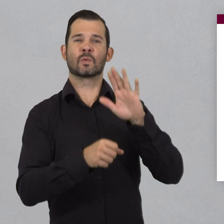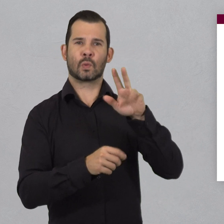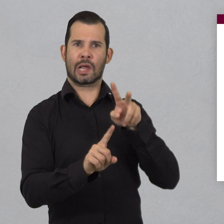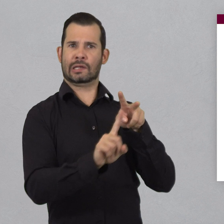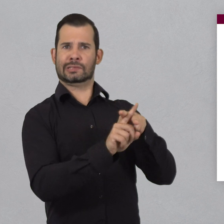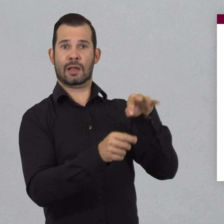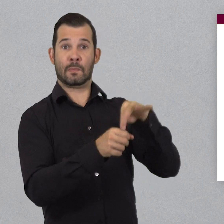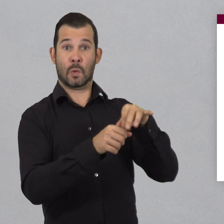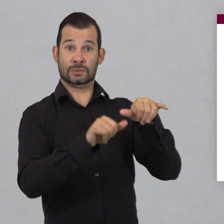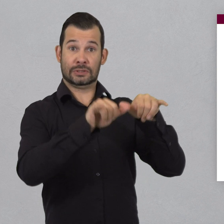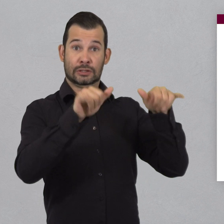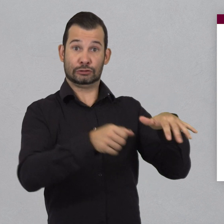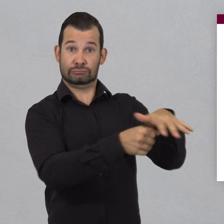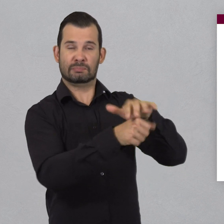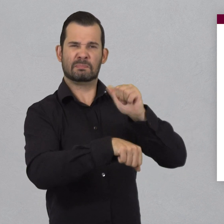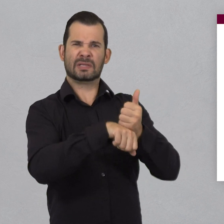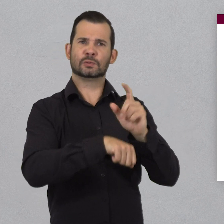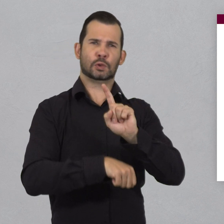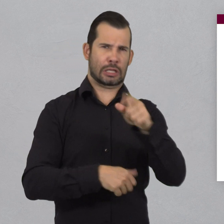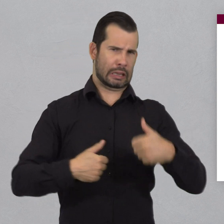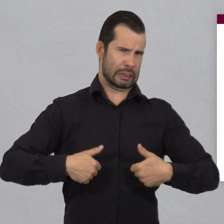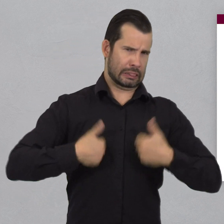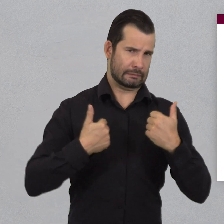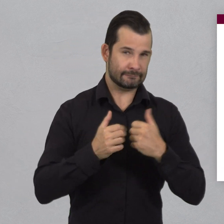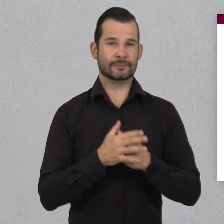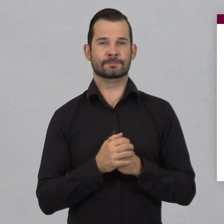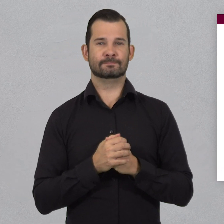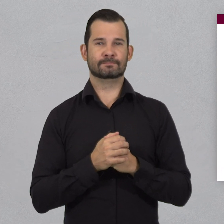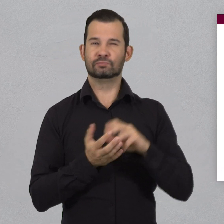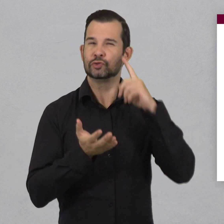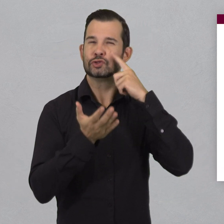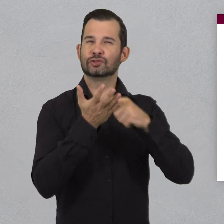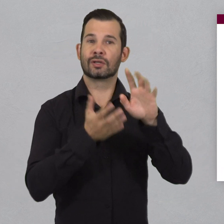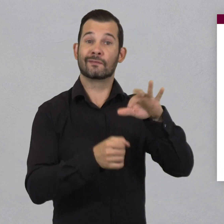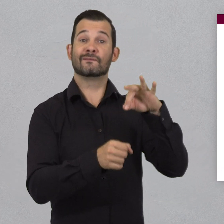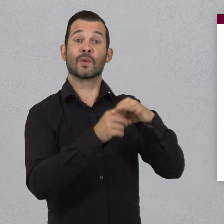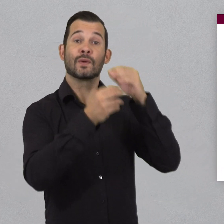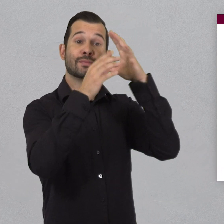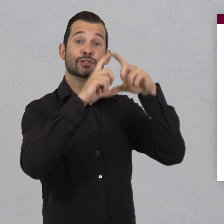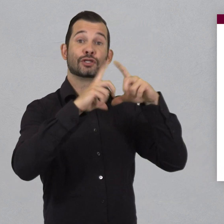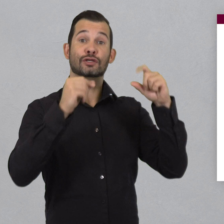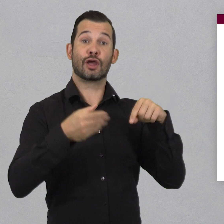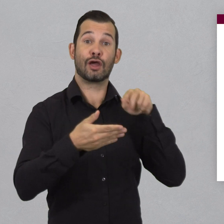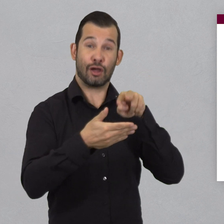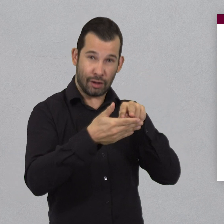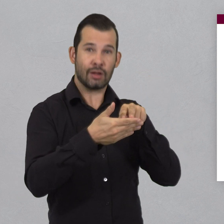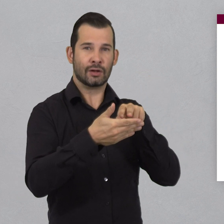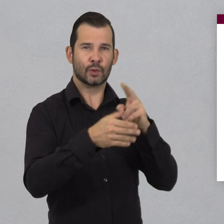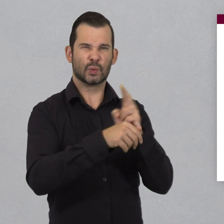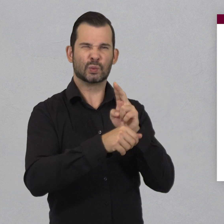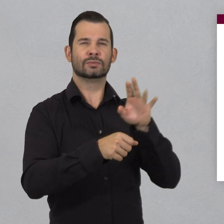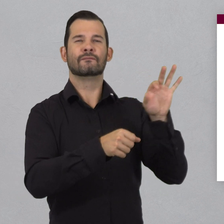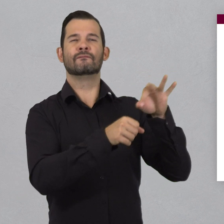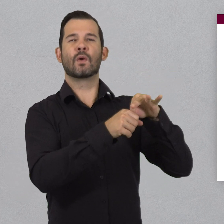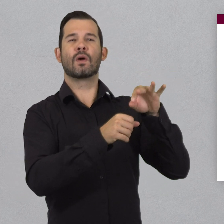station, based on where you live. Check your voter information card, use the online Voter Information